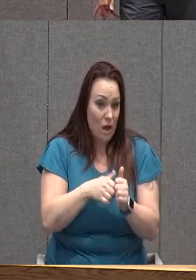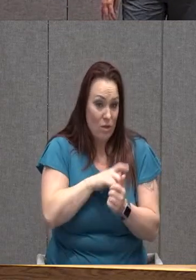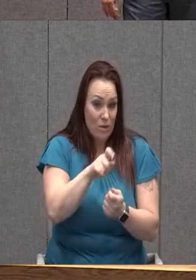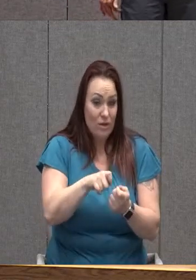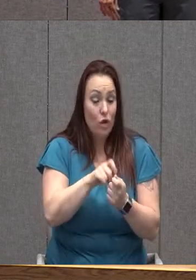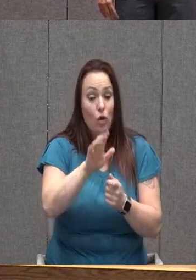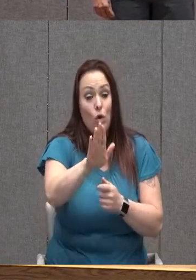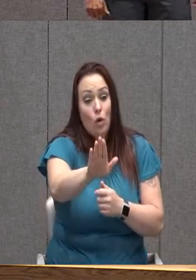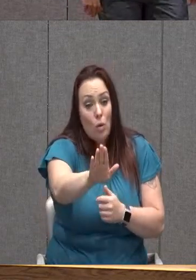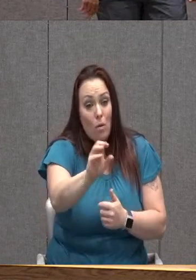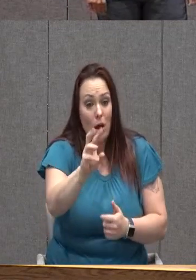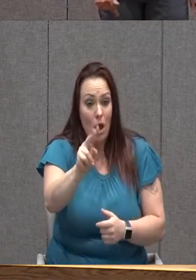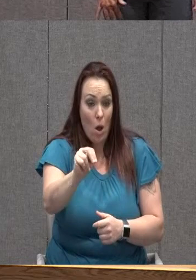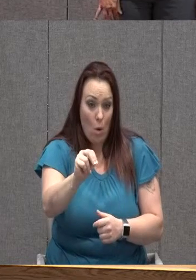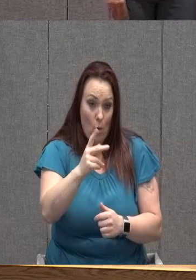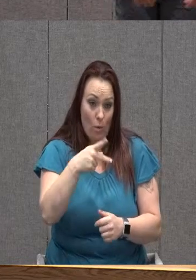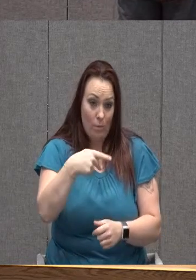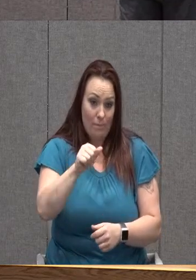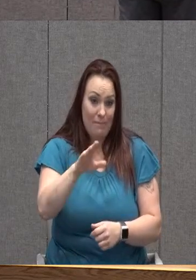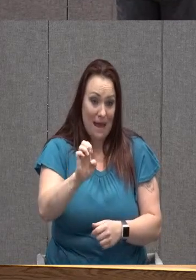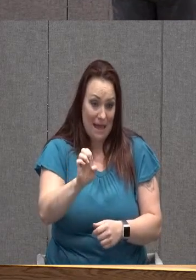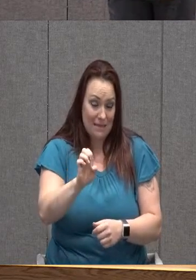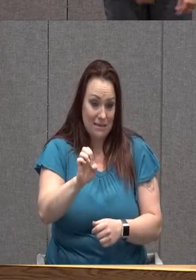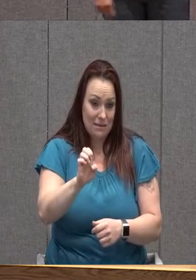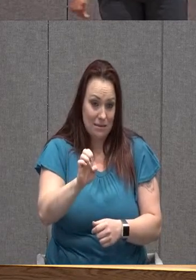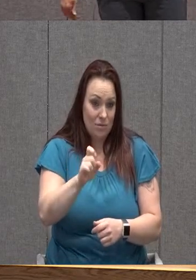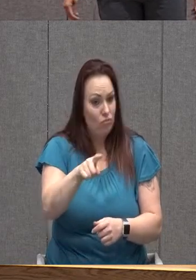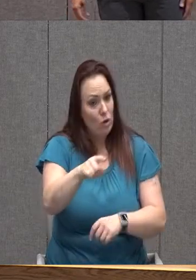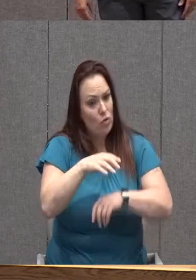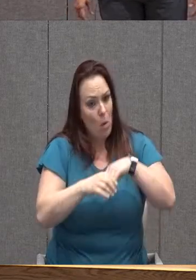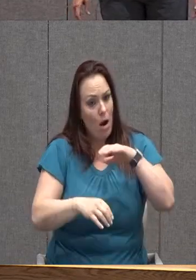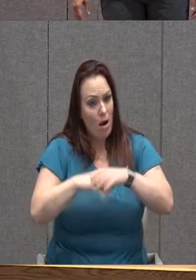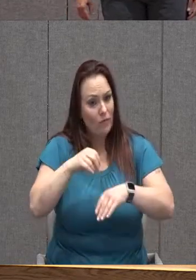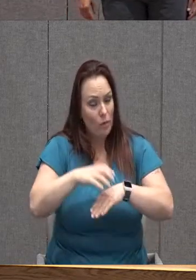your own pace, where you feel comfortable, and safe.